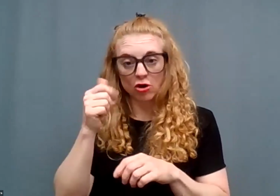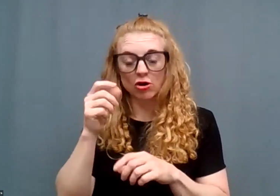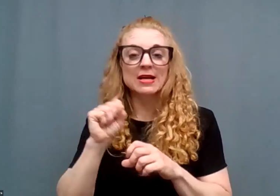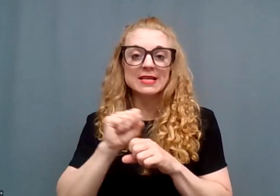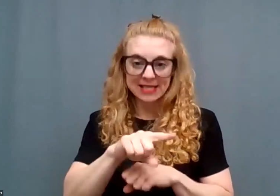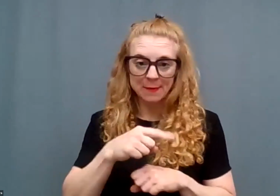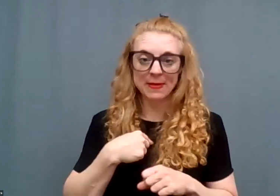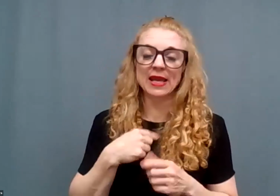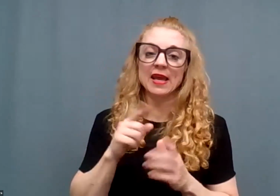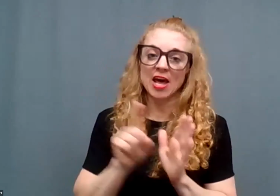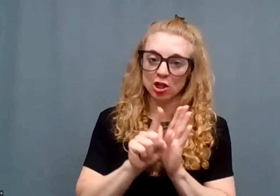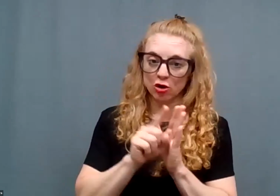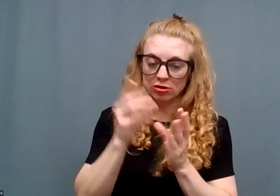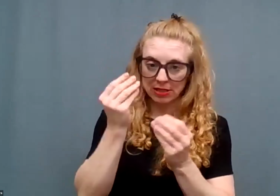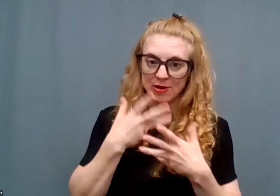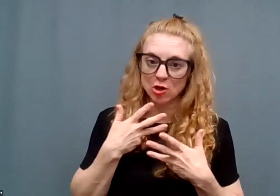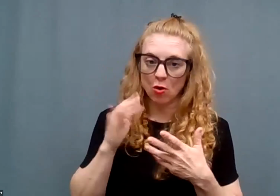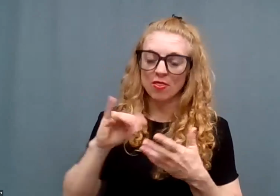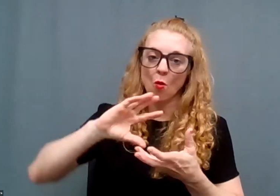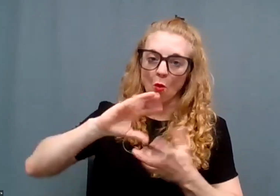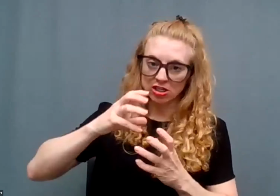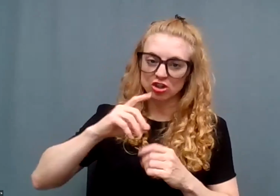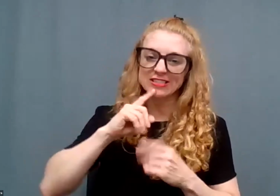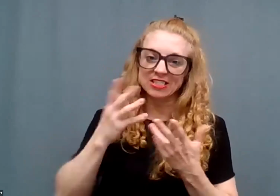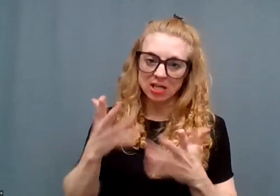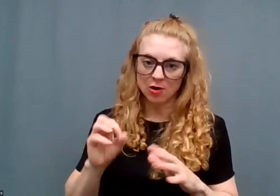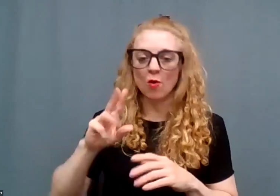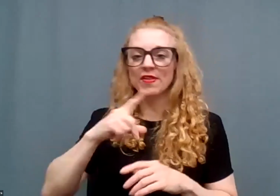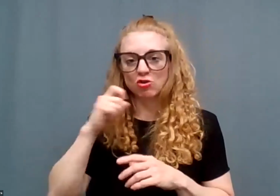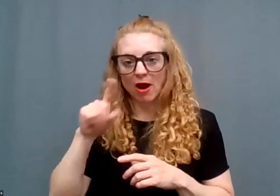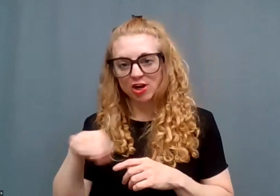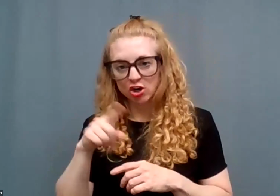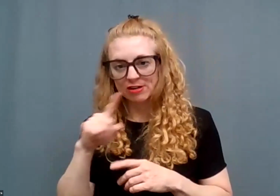laundry's done or the the washers washing machines then or the dryer's done another thing that you